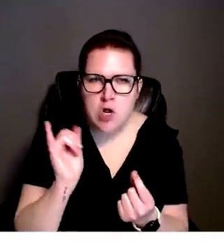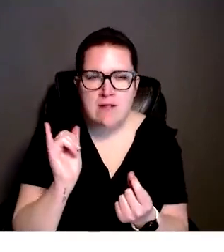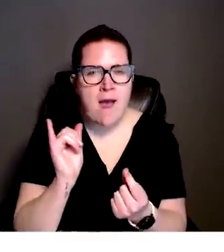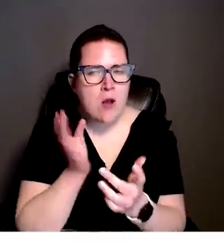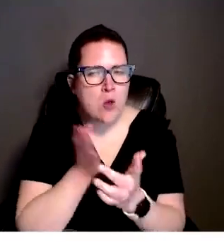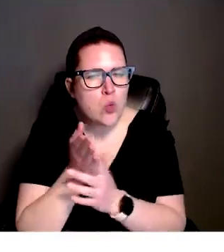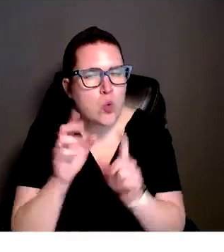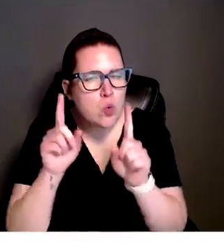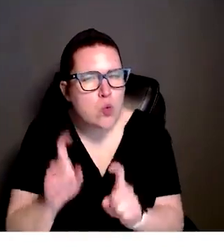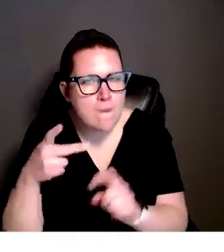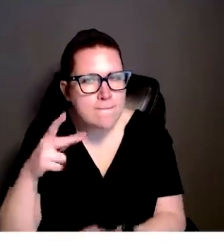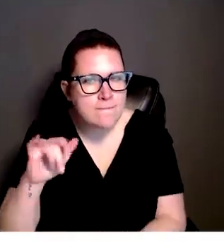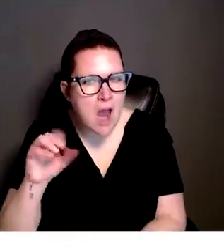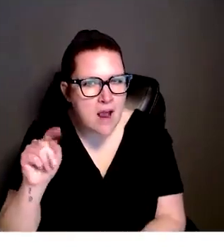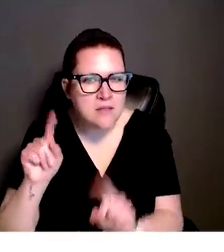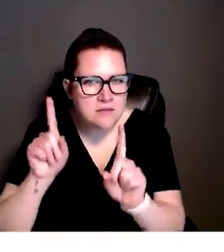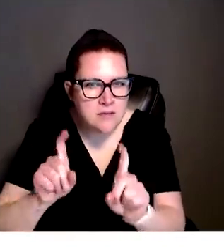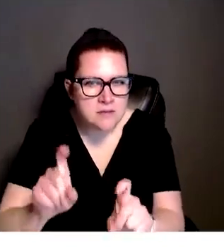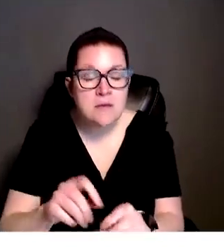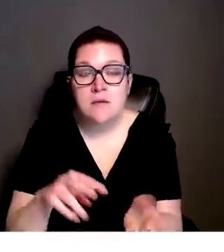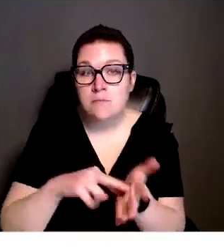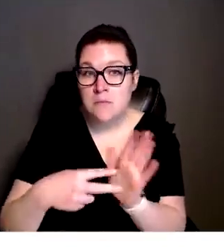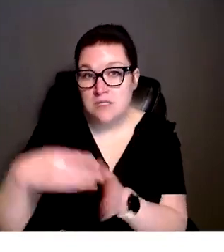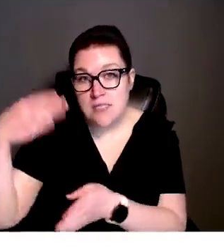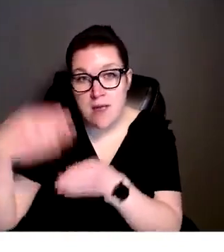So, looking at the end user experience and